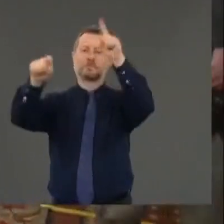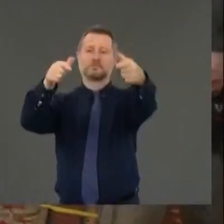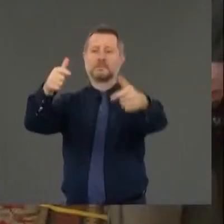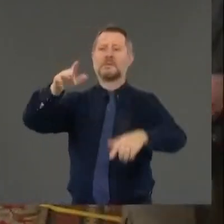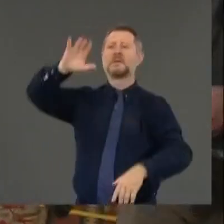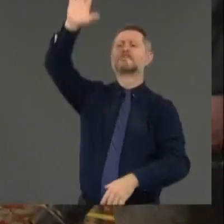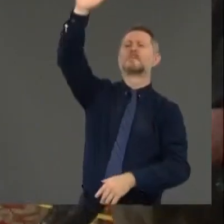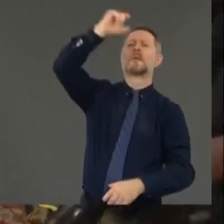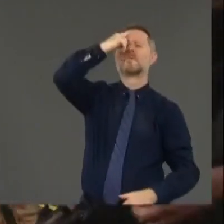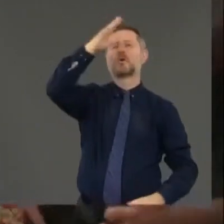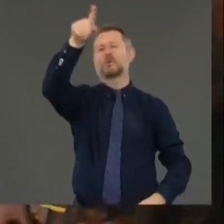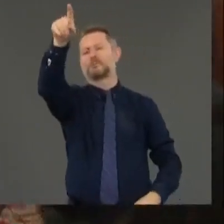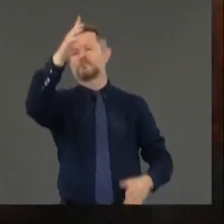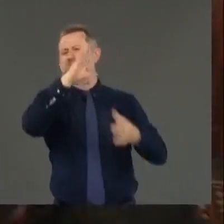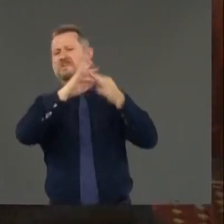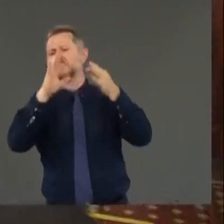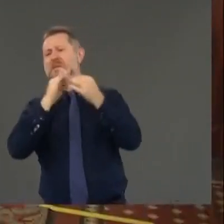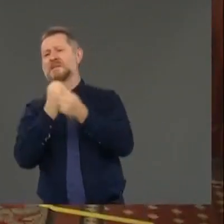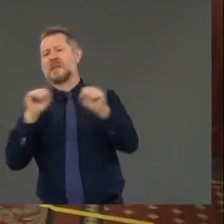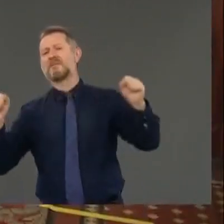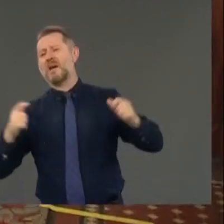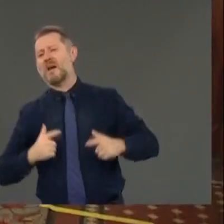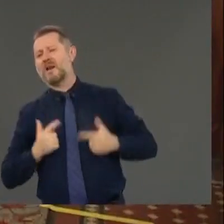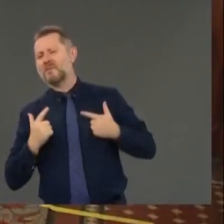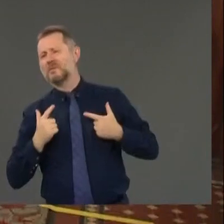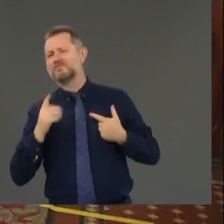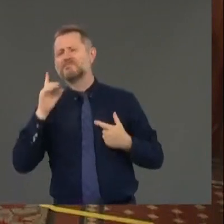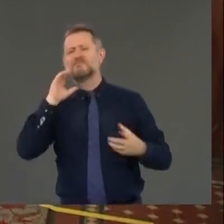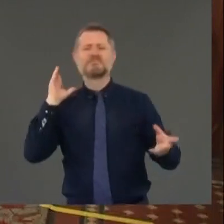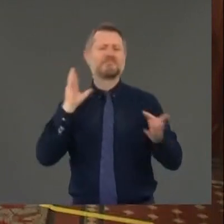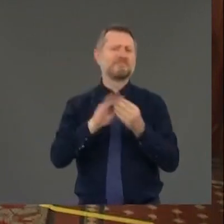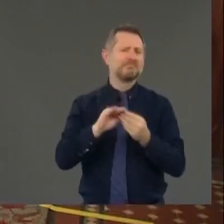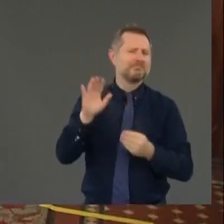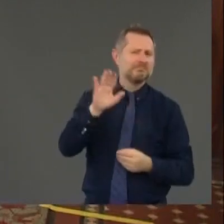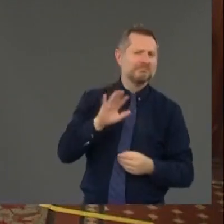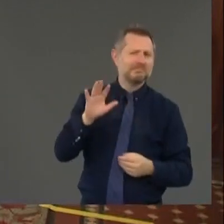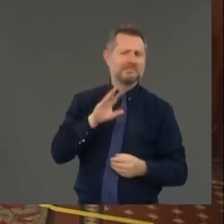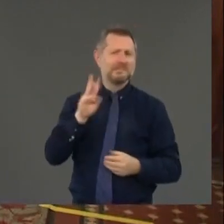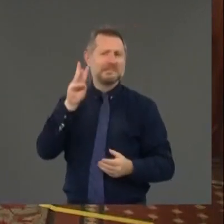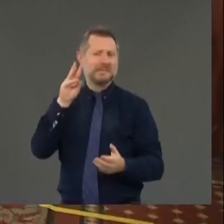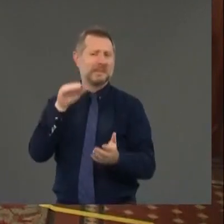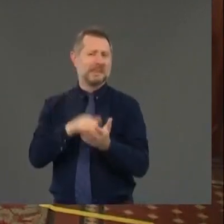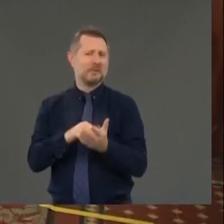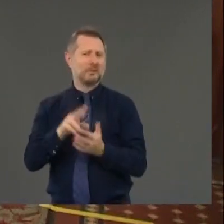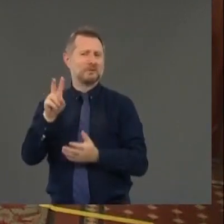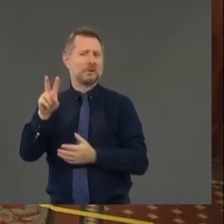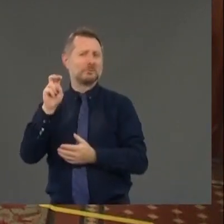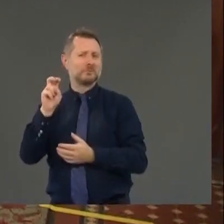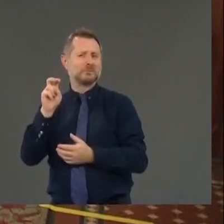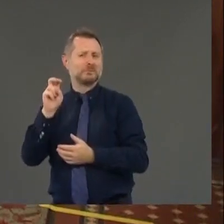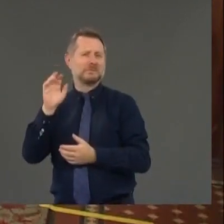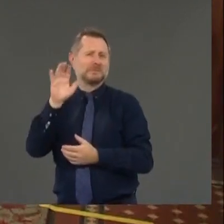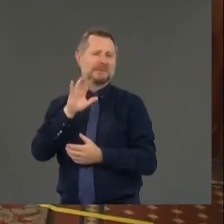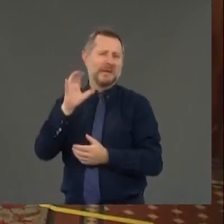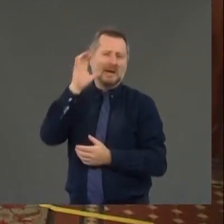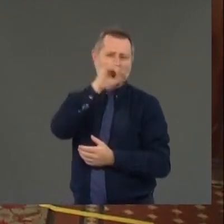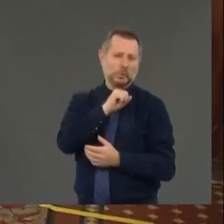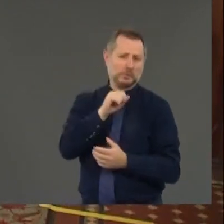QUESTIONS?